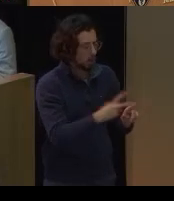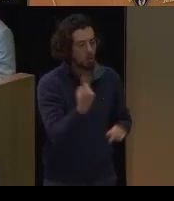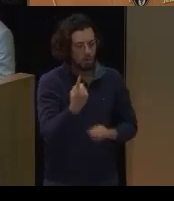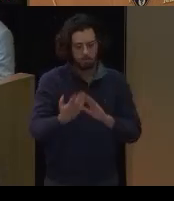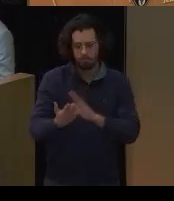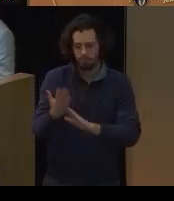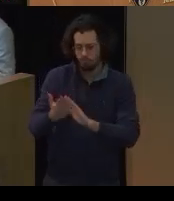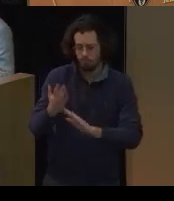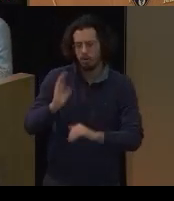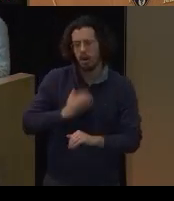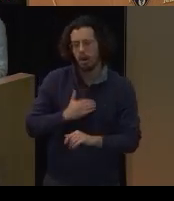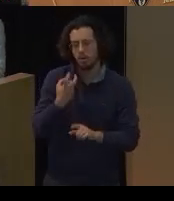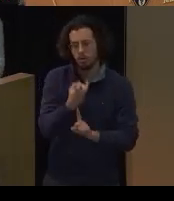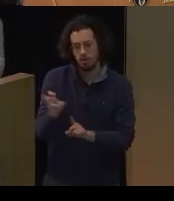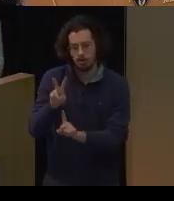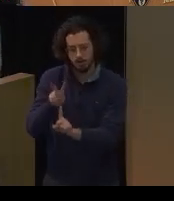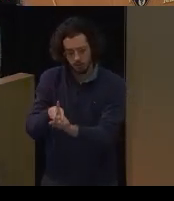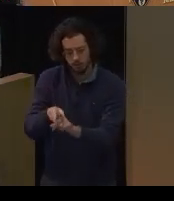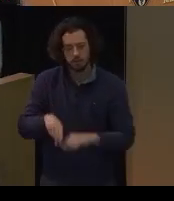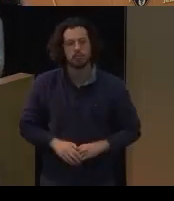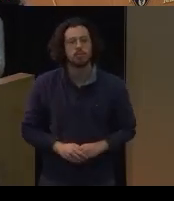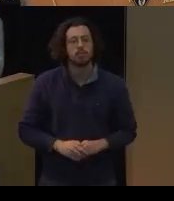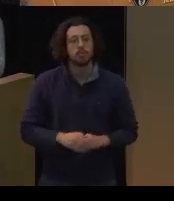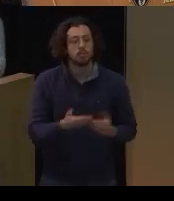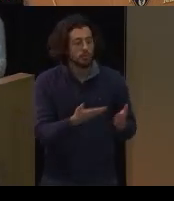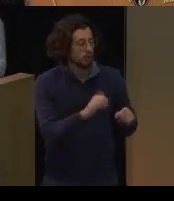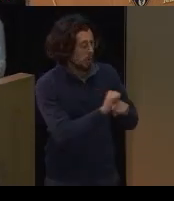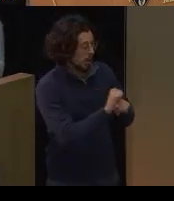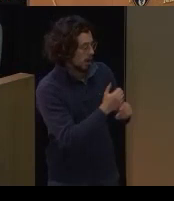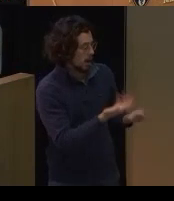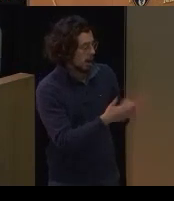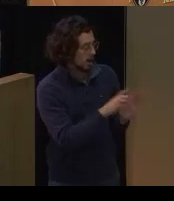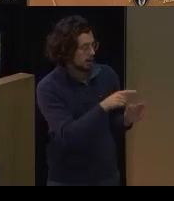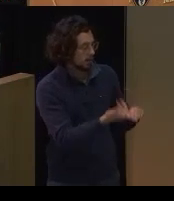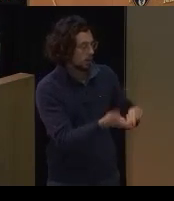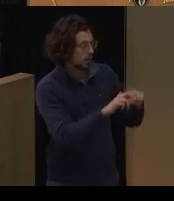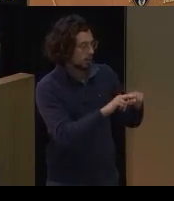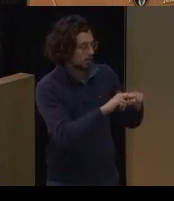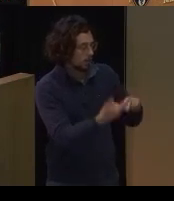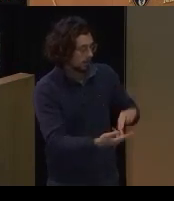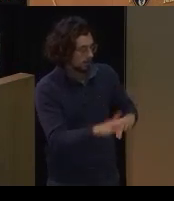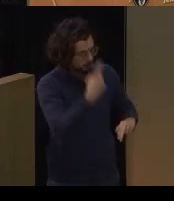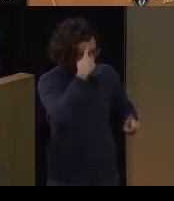our training task we instructed people to either increase or decrease neural activity in their tpj